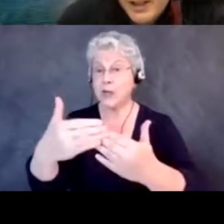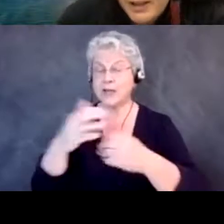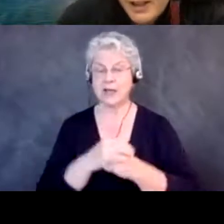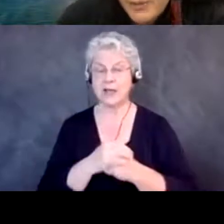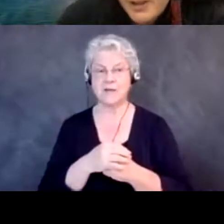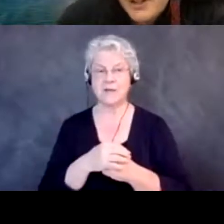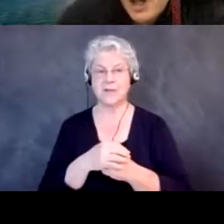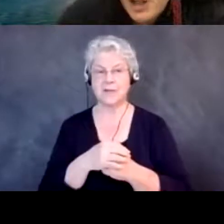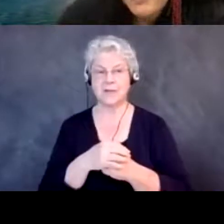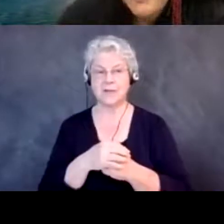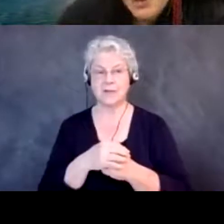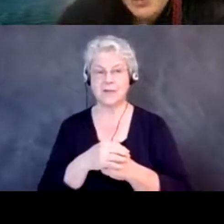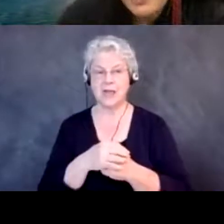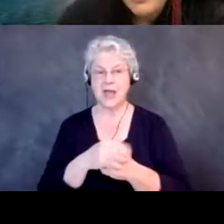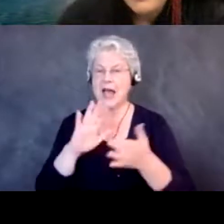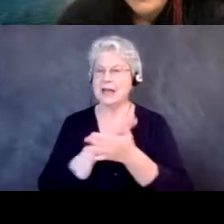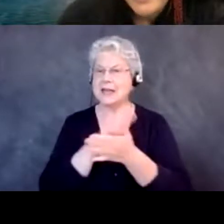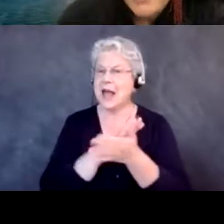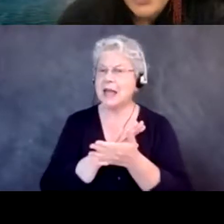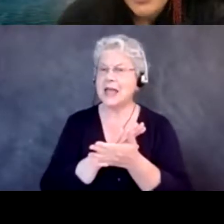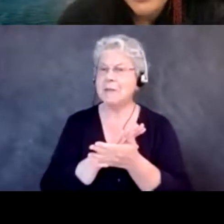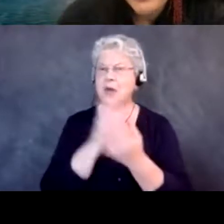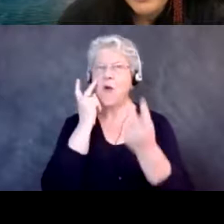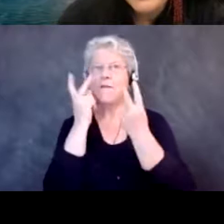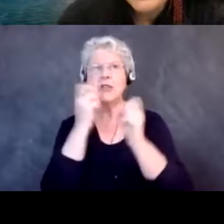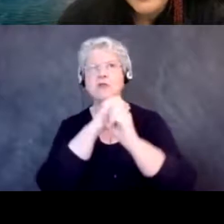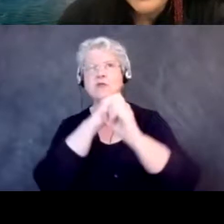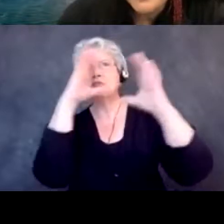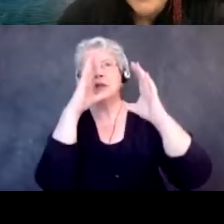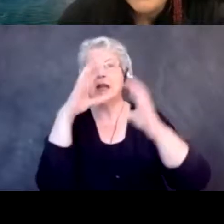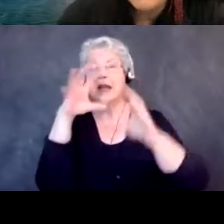“A document or visual that captures the community's desires. A map of what